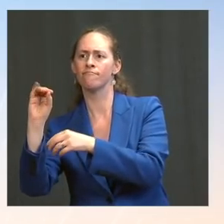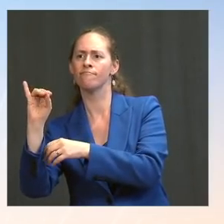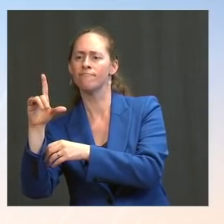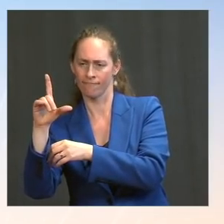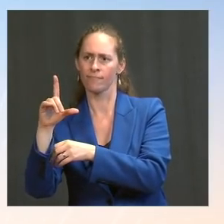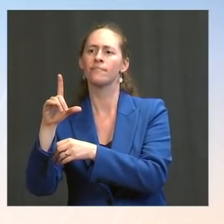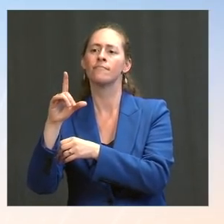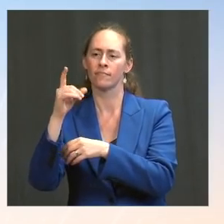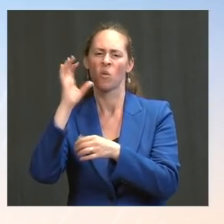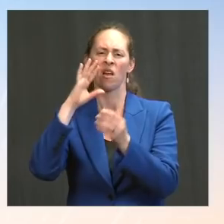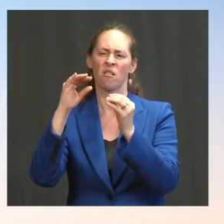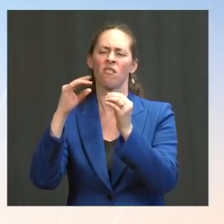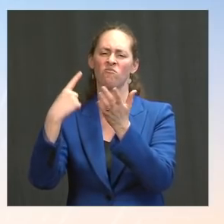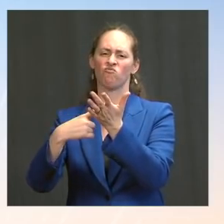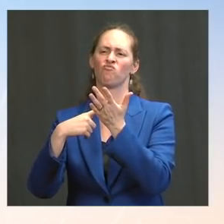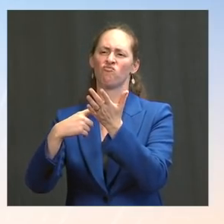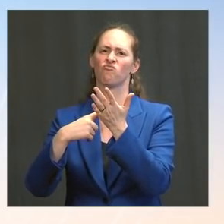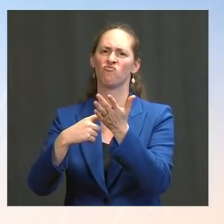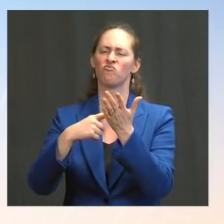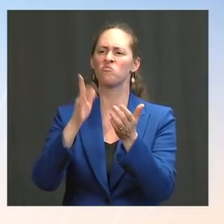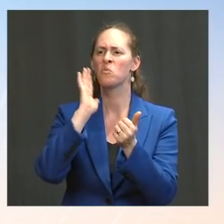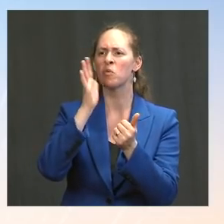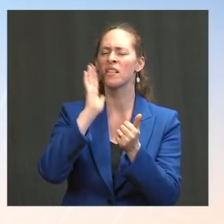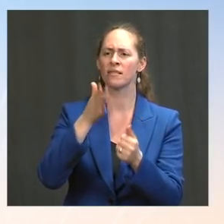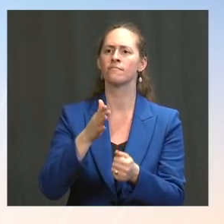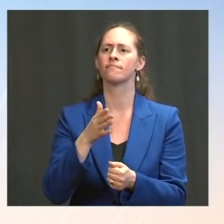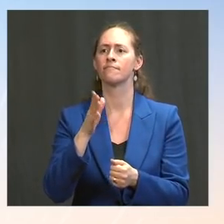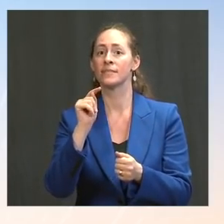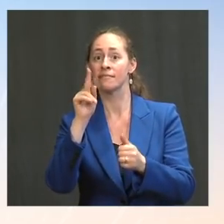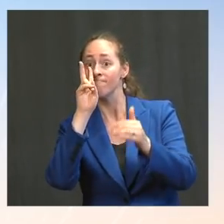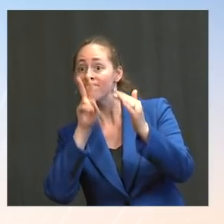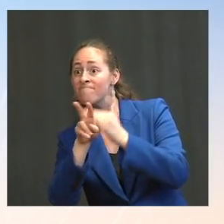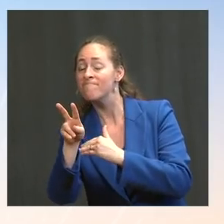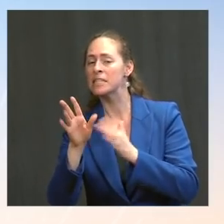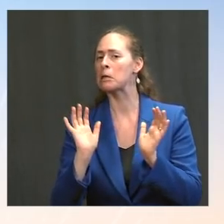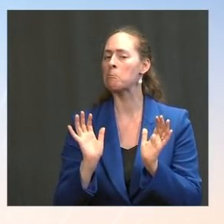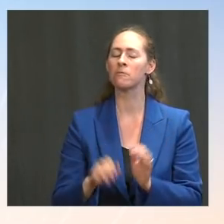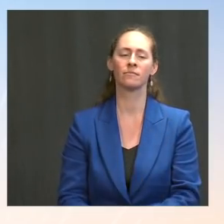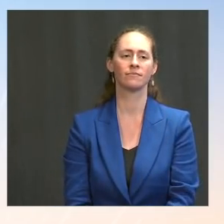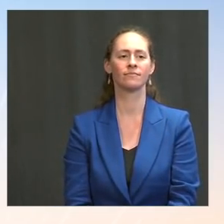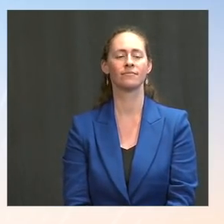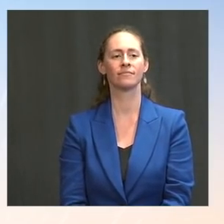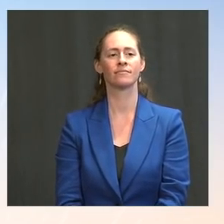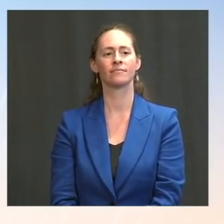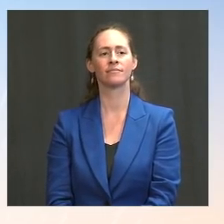or a red line for him in the negotiations. As you know well, the price of gas is often linked,